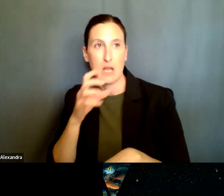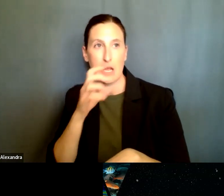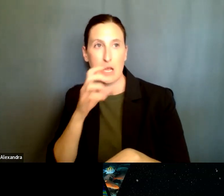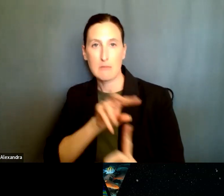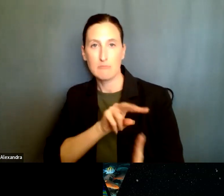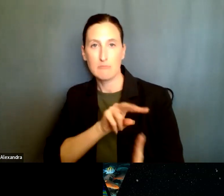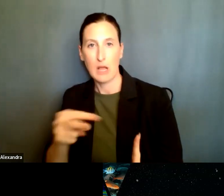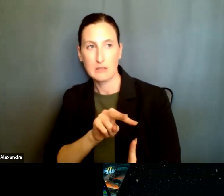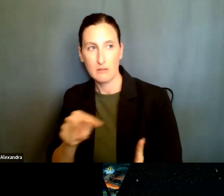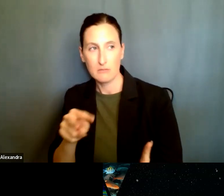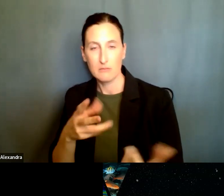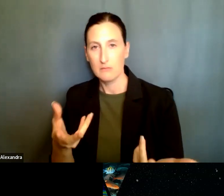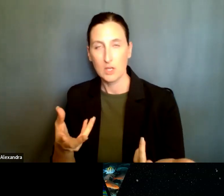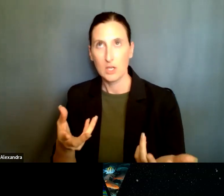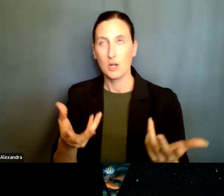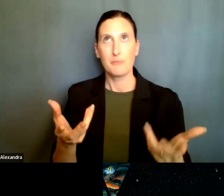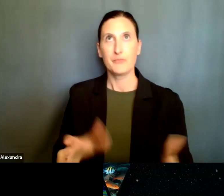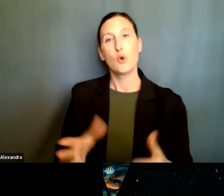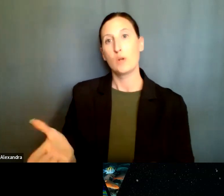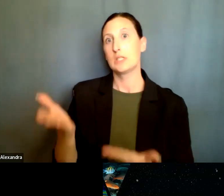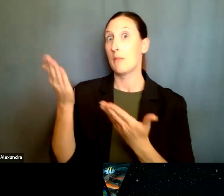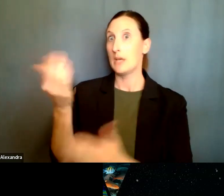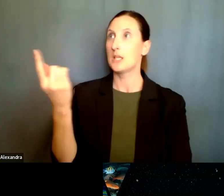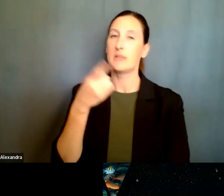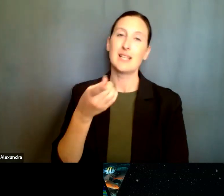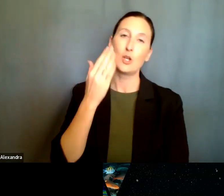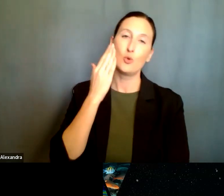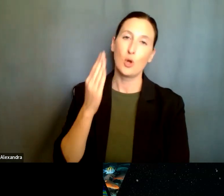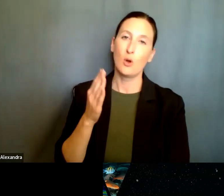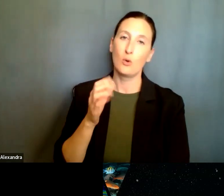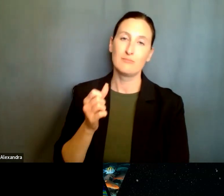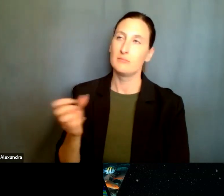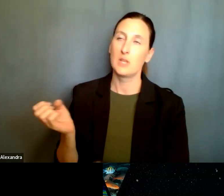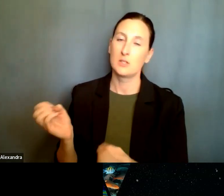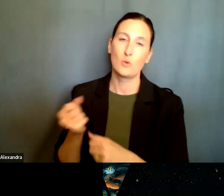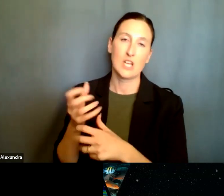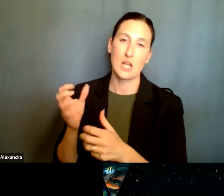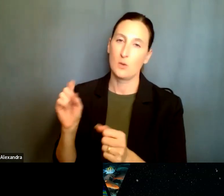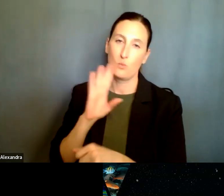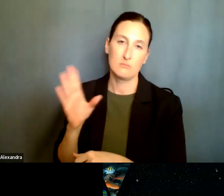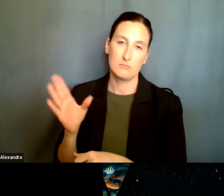You don't want to submit something that you know really has no chance but submitting